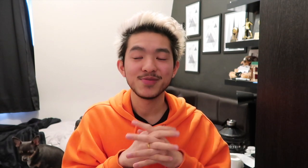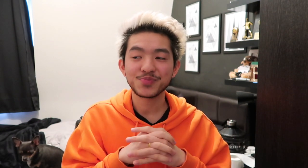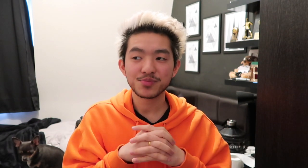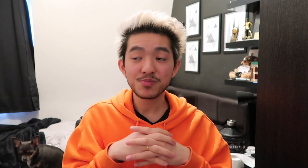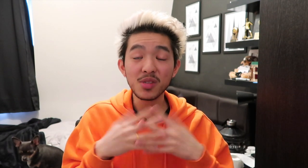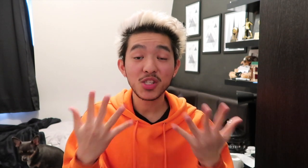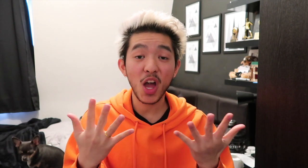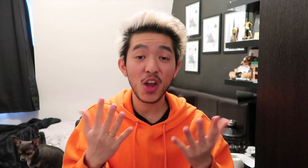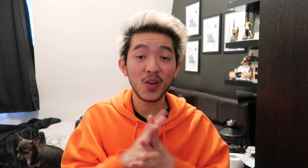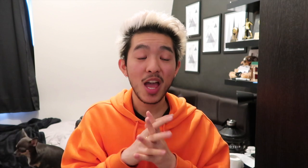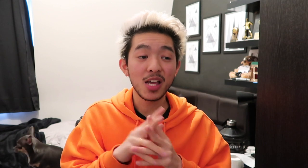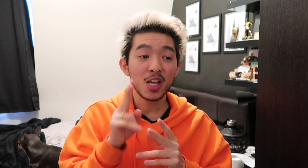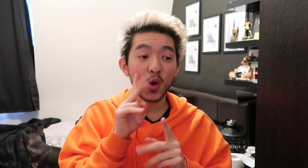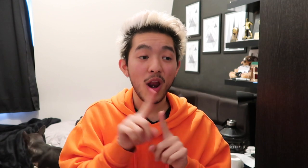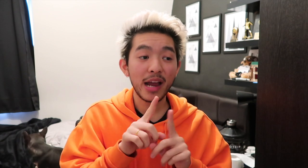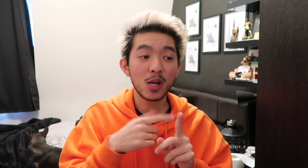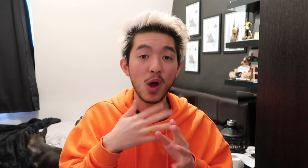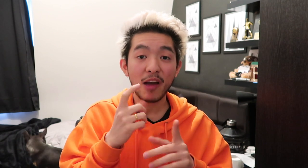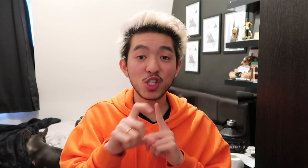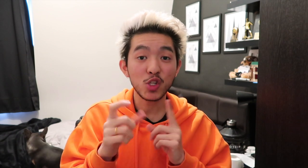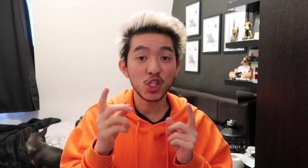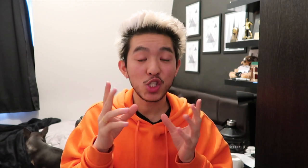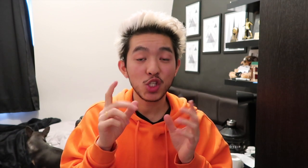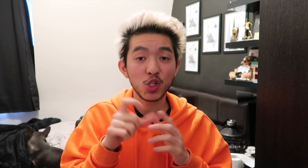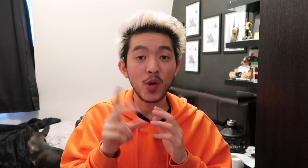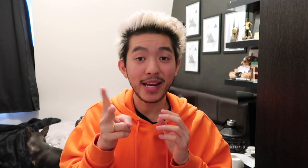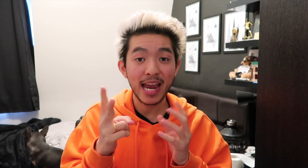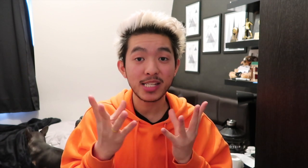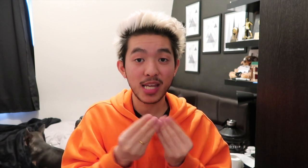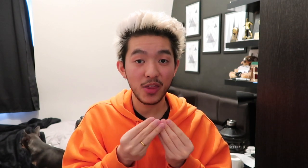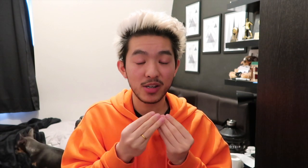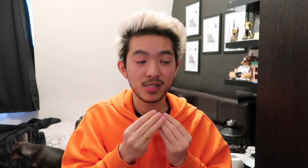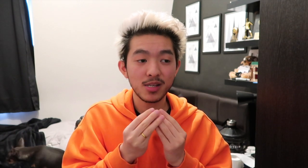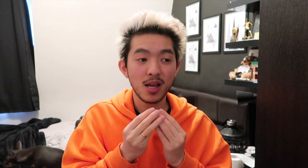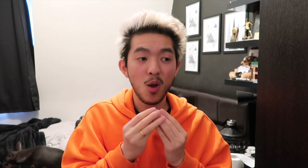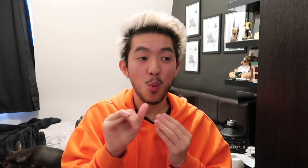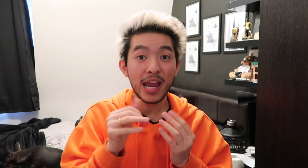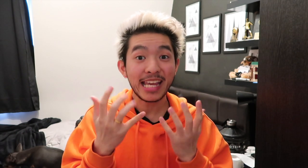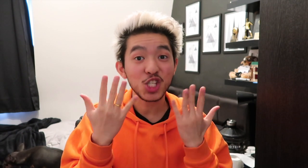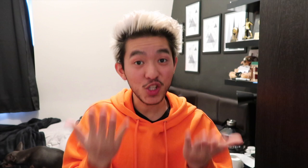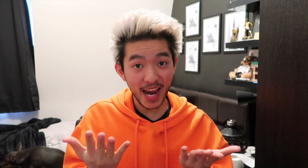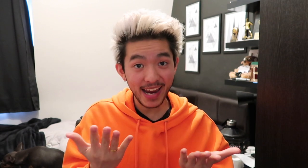I will have to do it again but now we are going to film it today